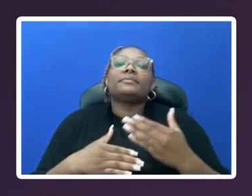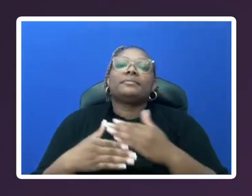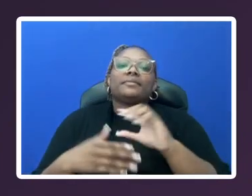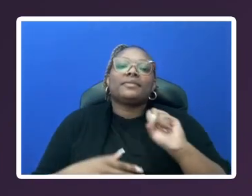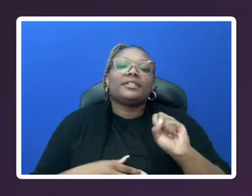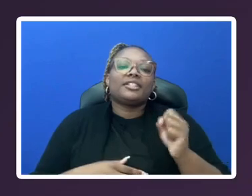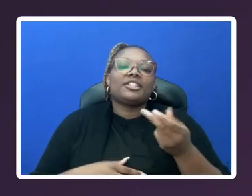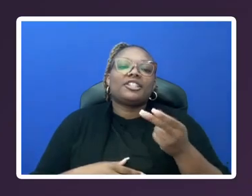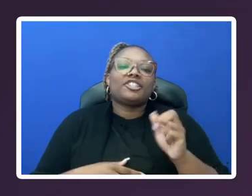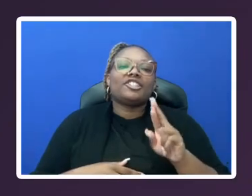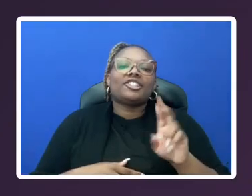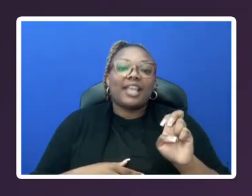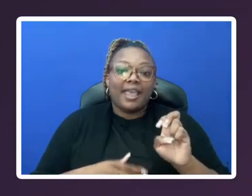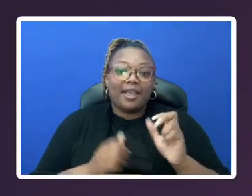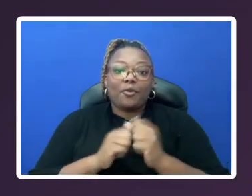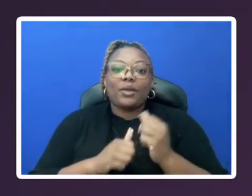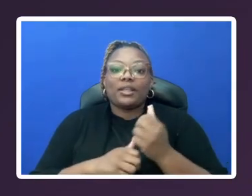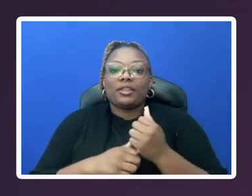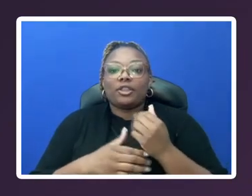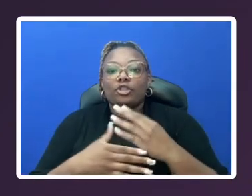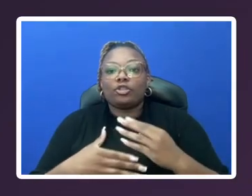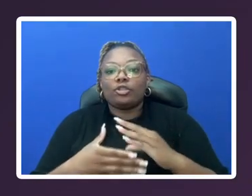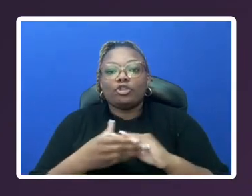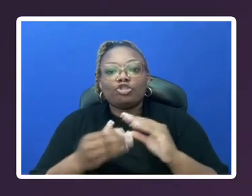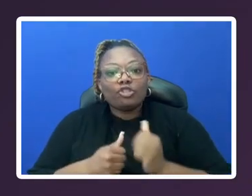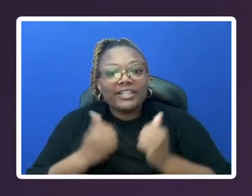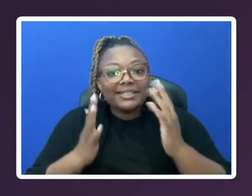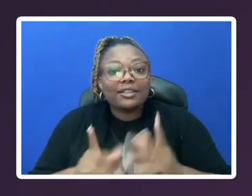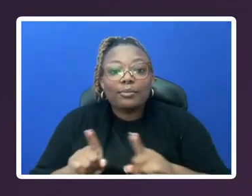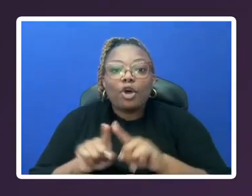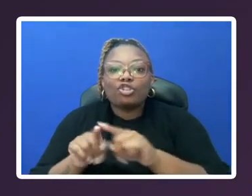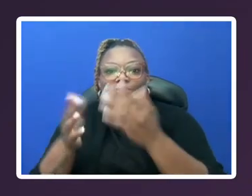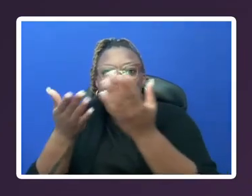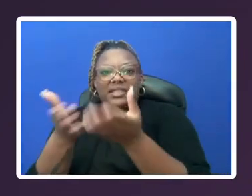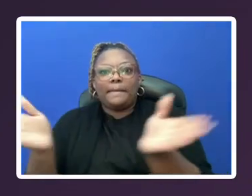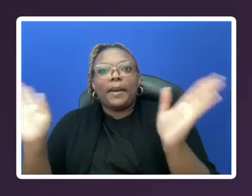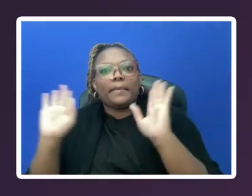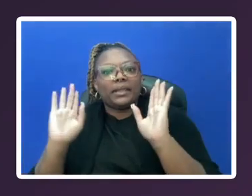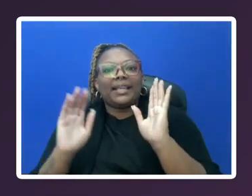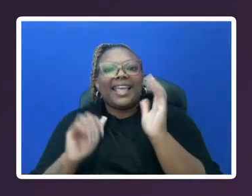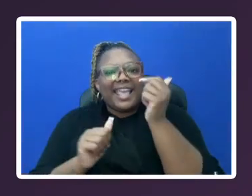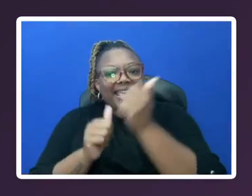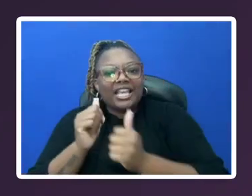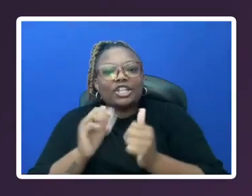story-teller and share it with the public. Every learning environment is different. And this past